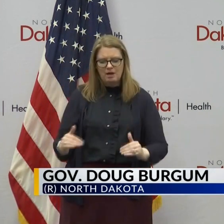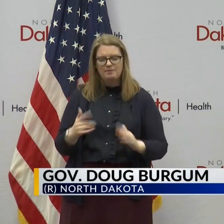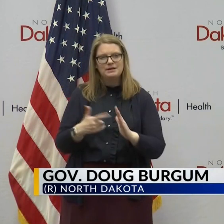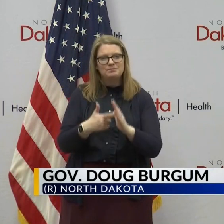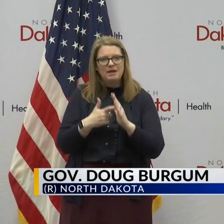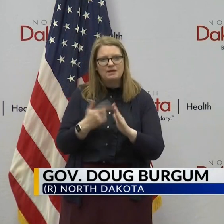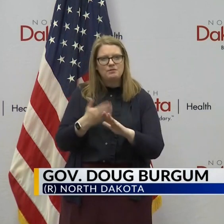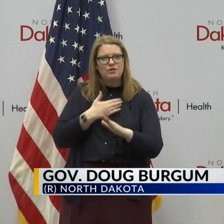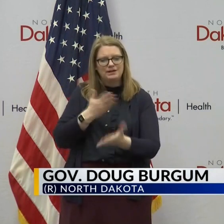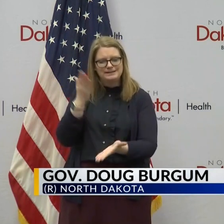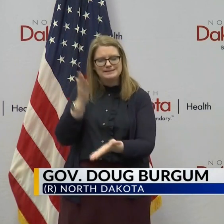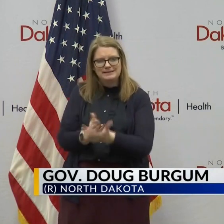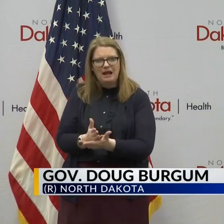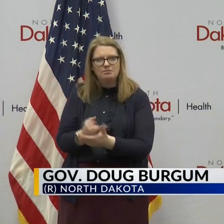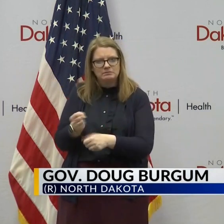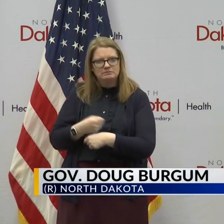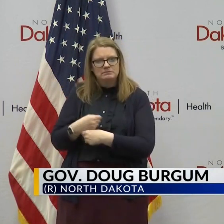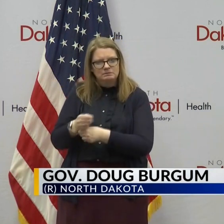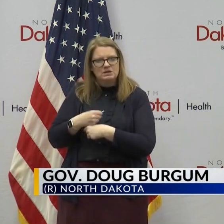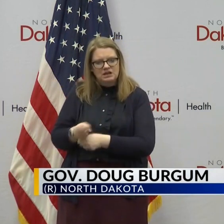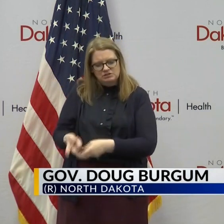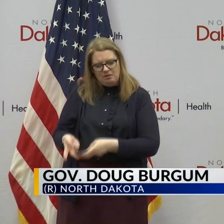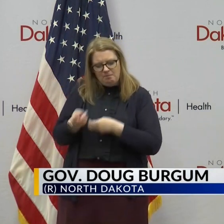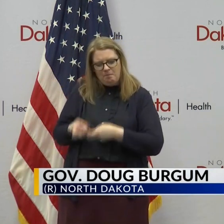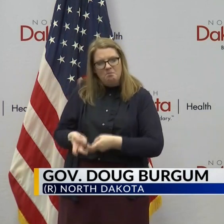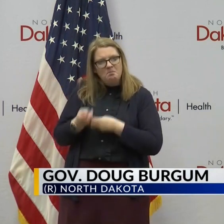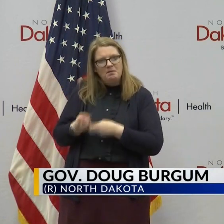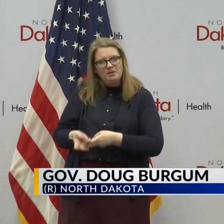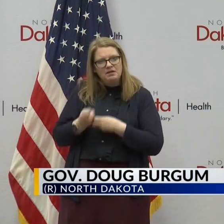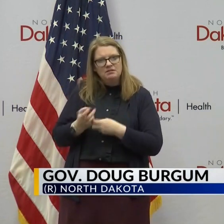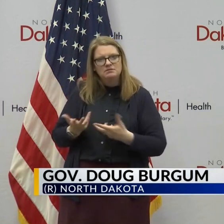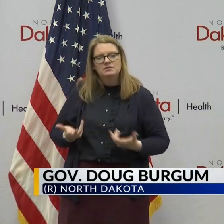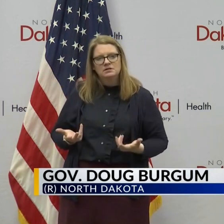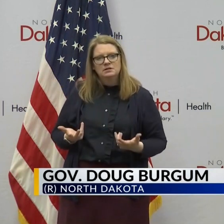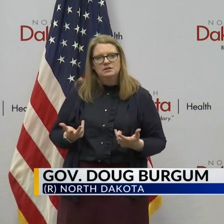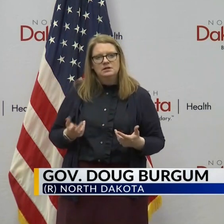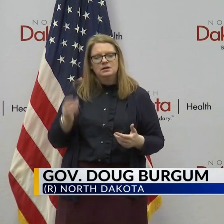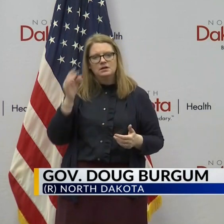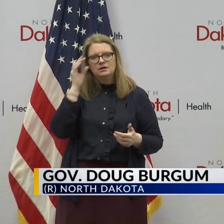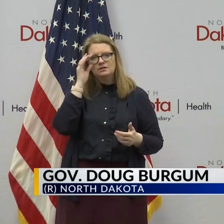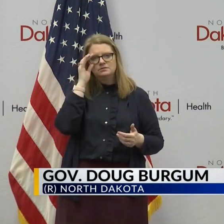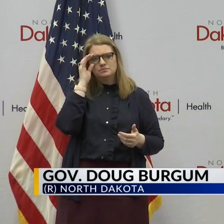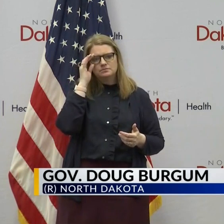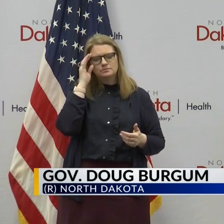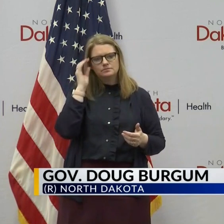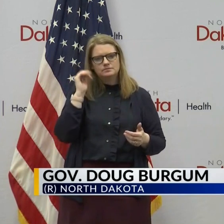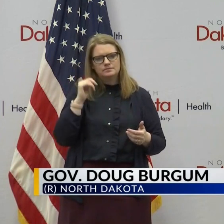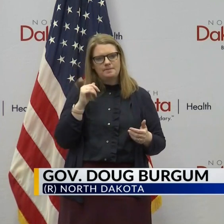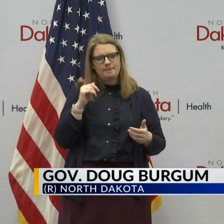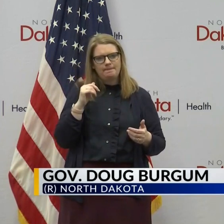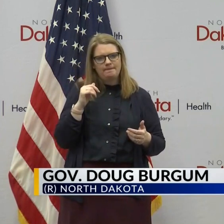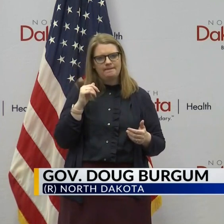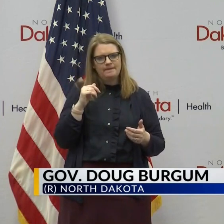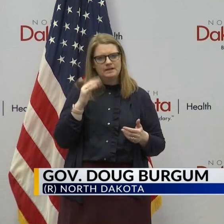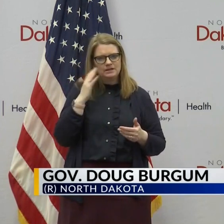WORLDWIDE HAS DROPPED BY MORE THAN 30 MILLION BARRELS A DAY SO FROM 100 DOWN TO 70, YOU CAN DROP DEMAND FASTER THAN YOU CAN